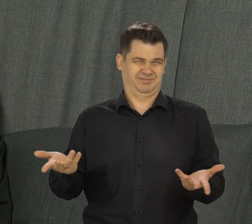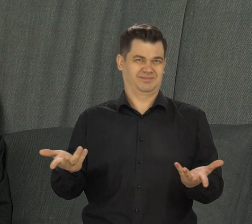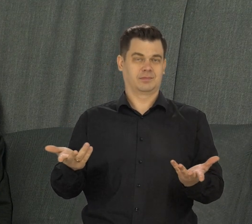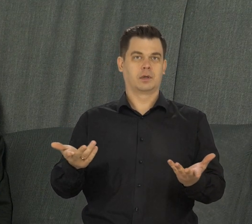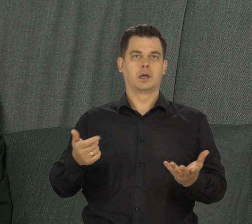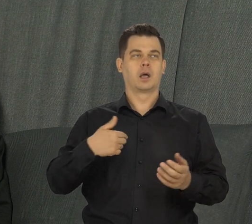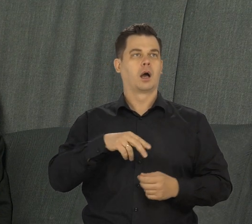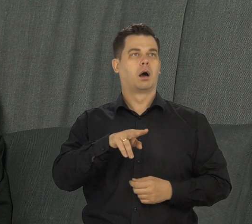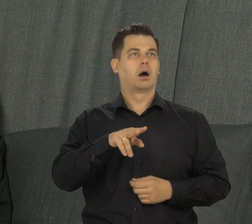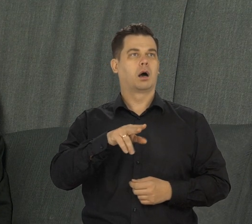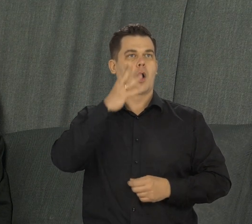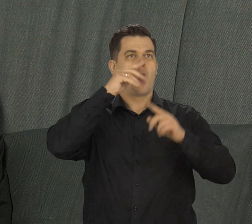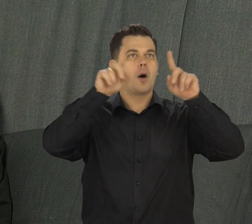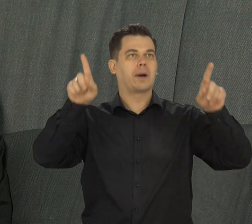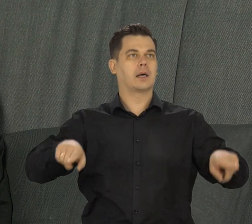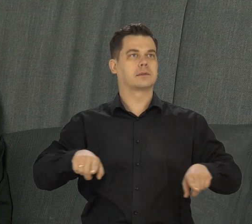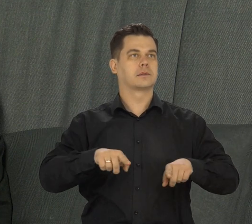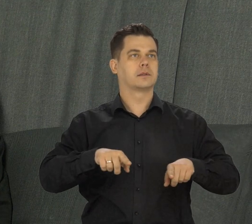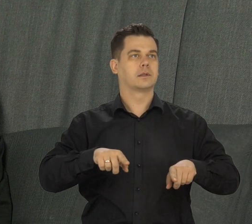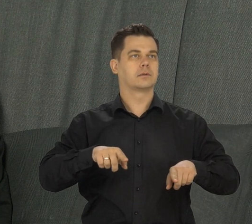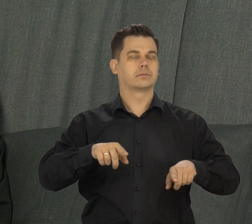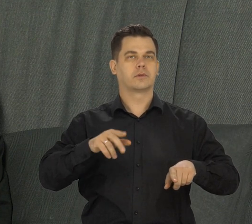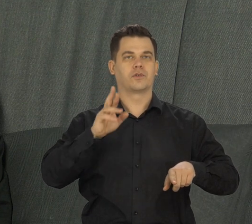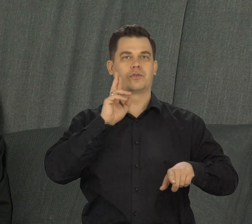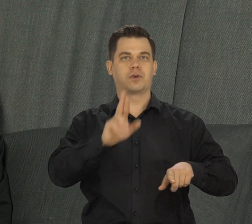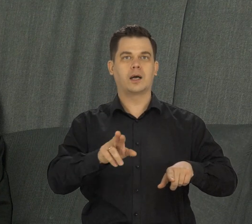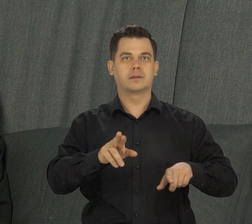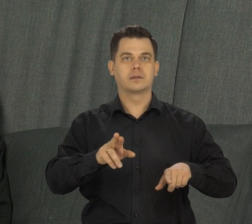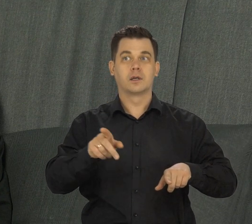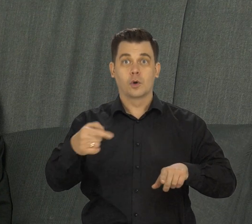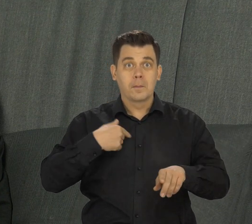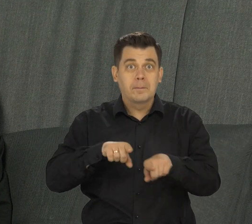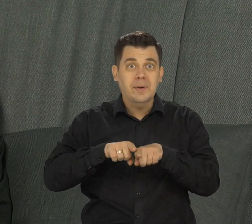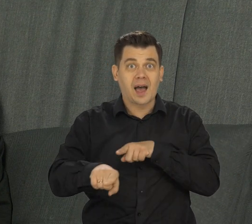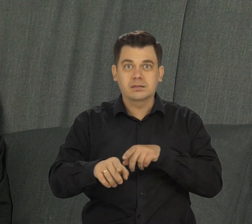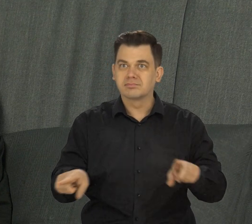This image shook me. Suddenly I could see clearly, That my brother was being discriminated against